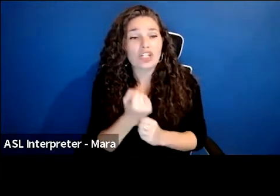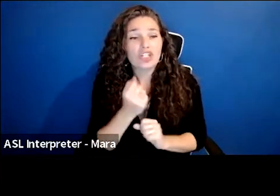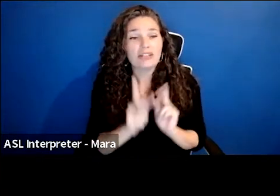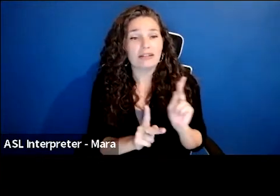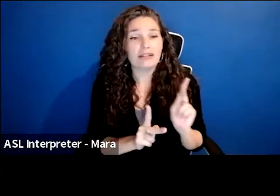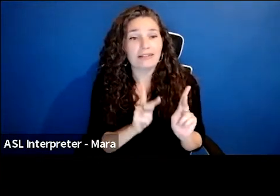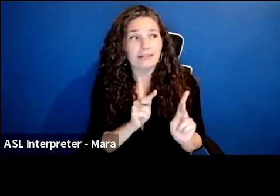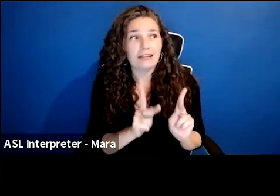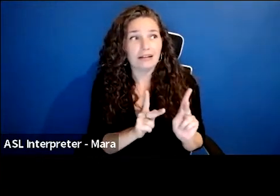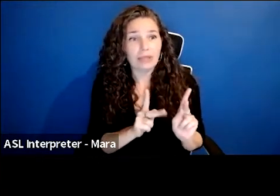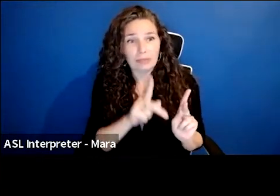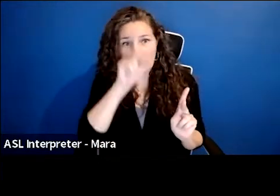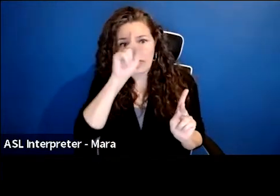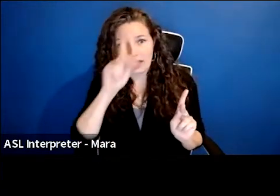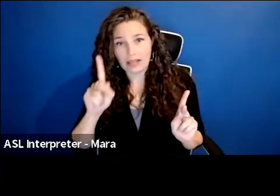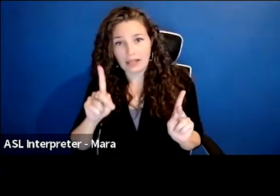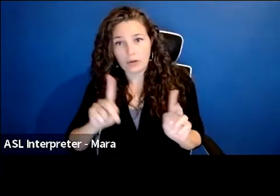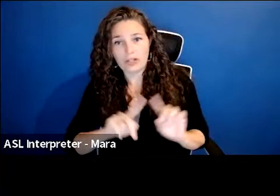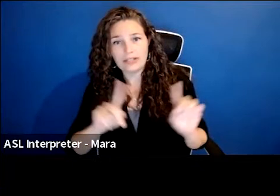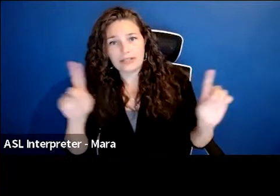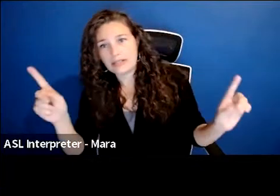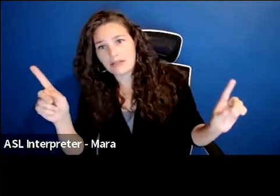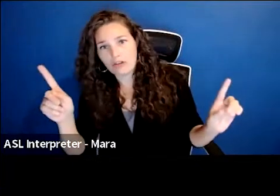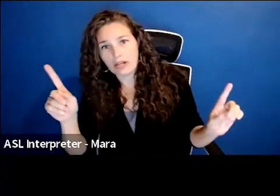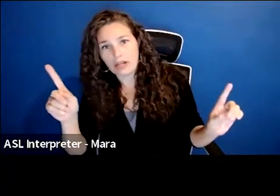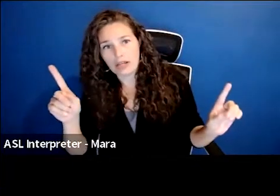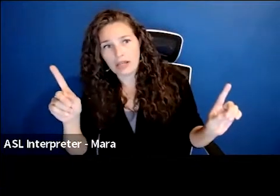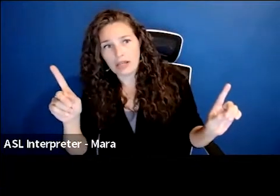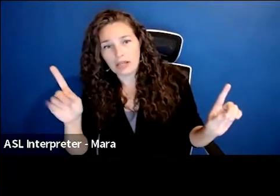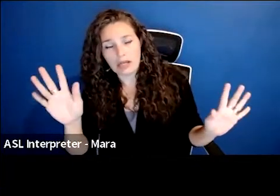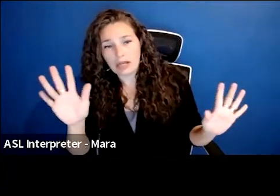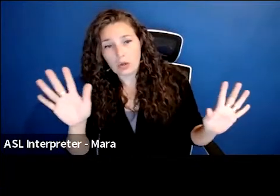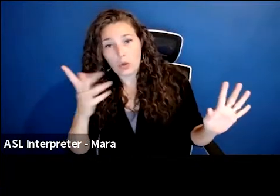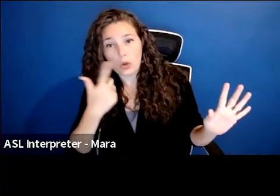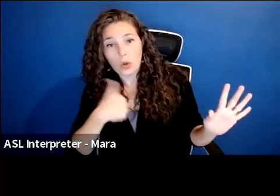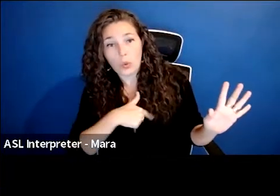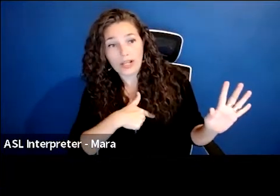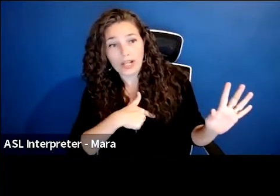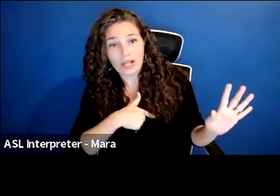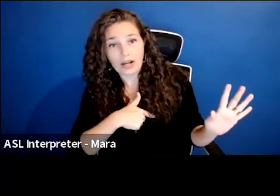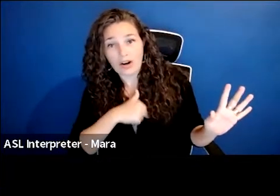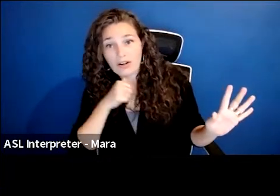of the union, when we actually are not a part of the union. We are a standalone organization,